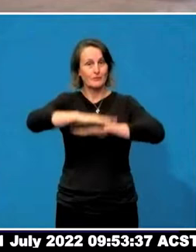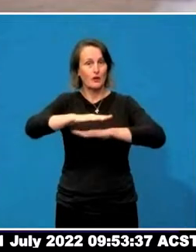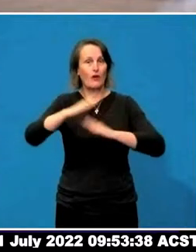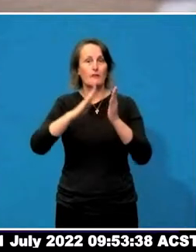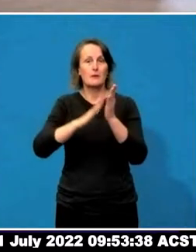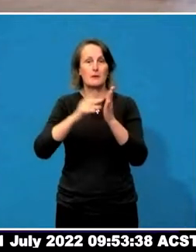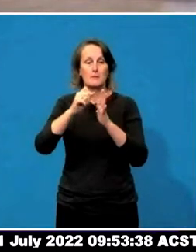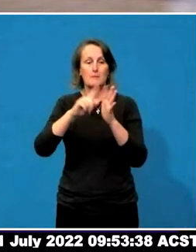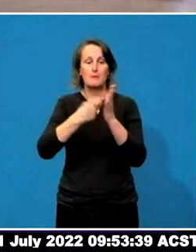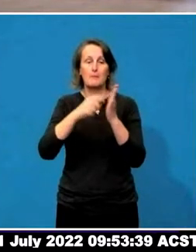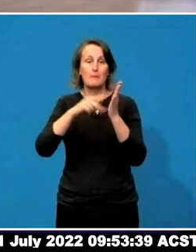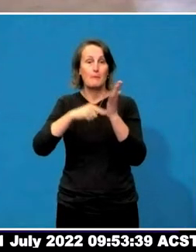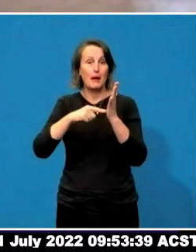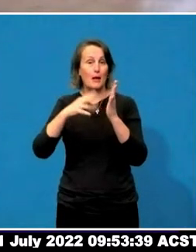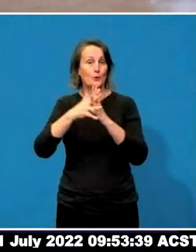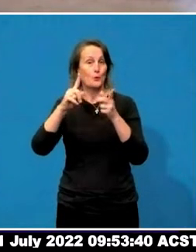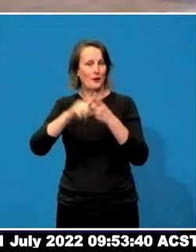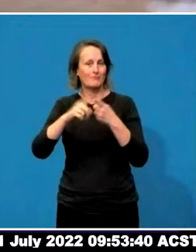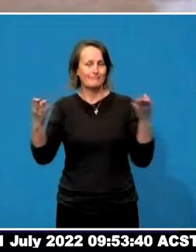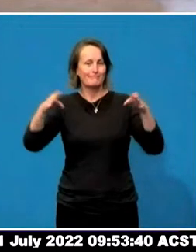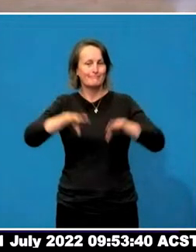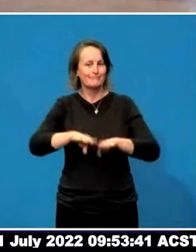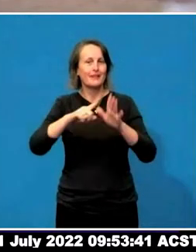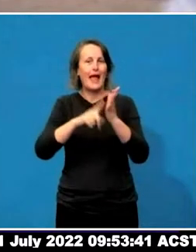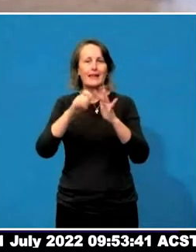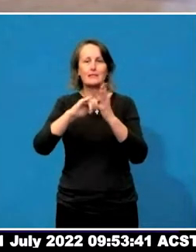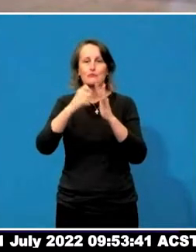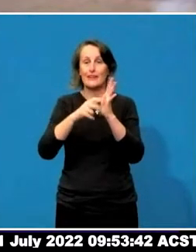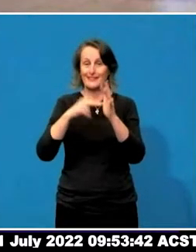I would like to acknowledge our elders past and present and our emerging leaders.